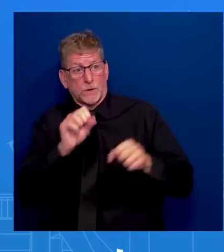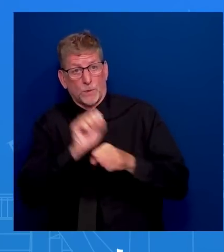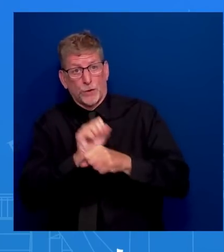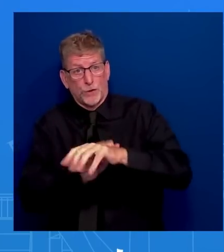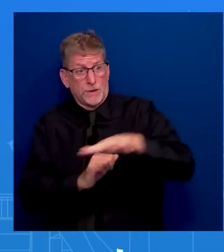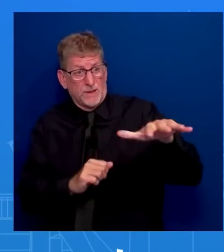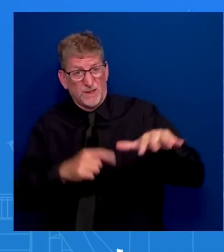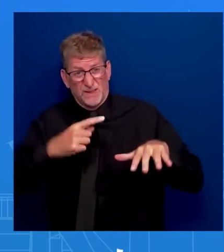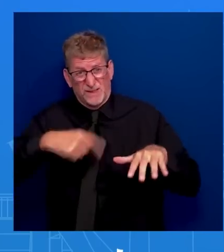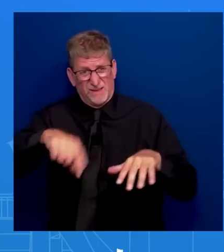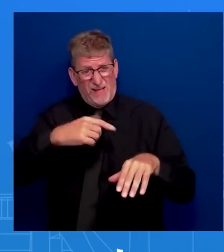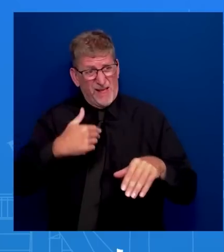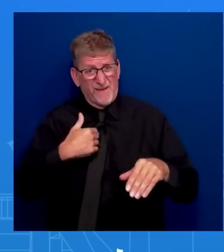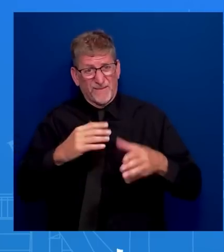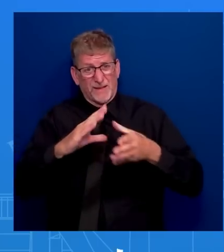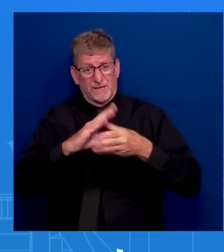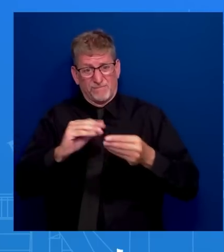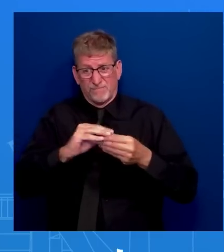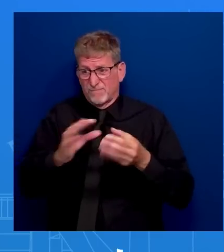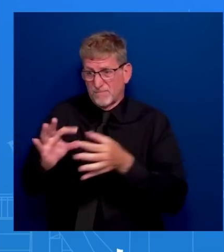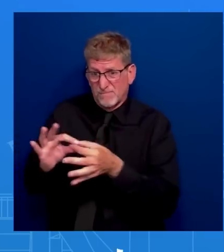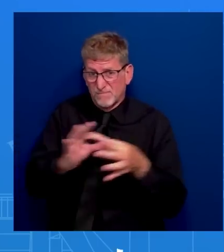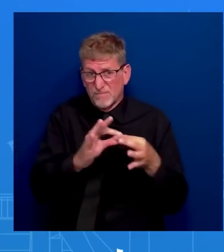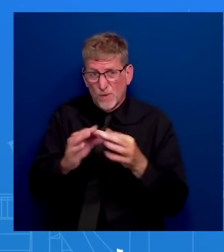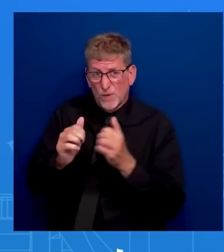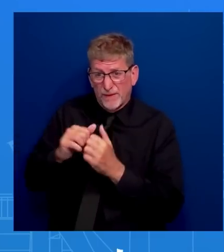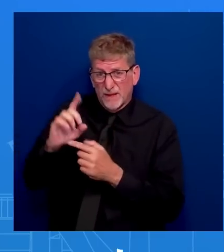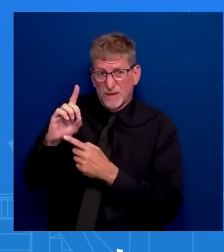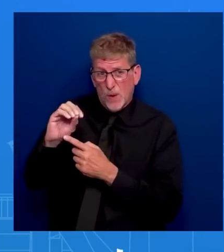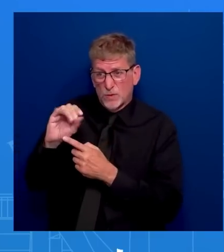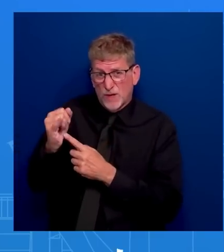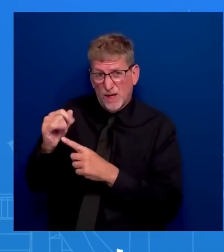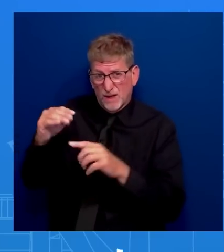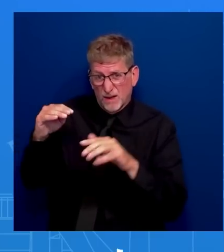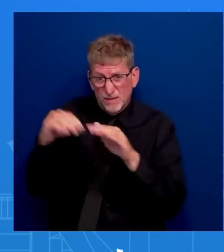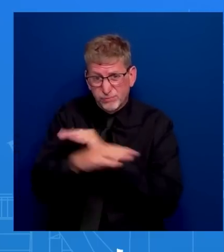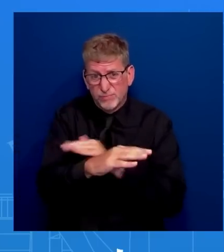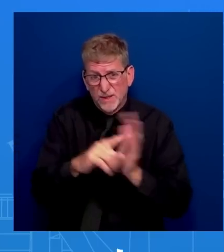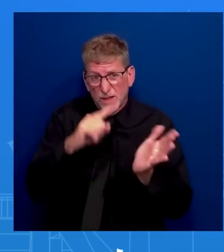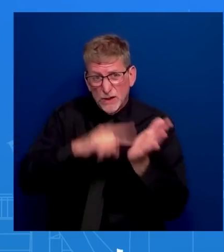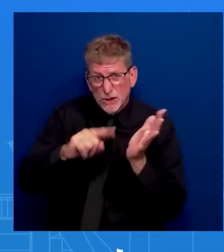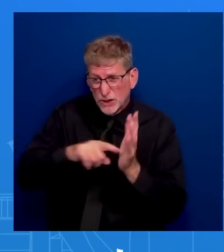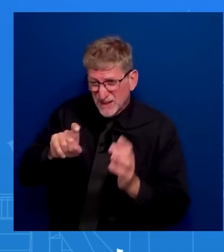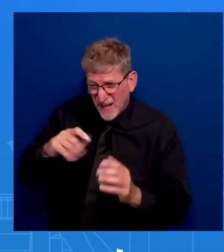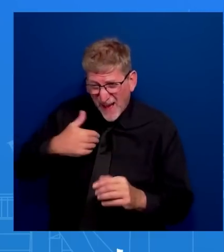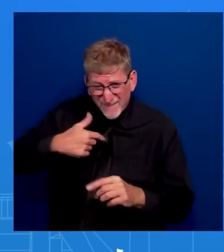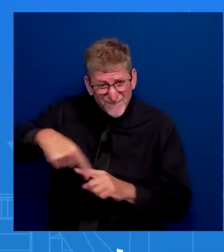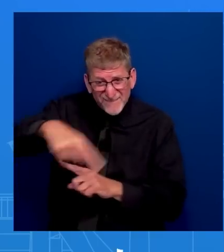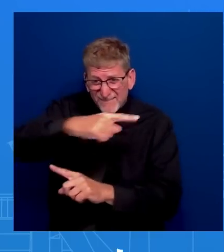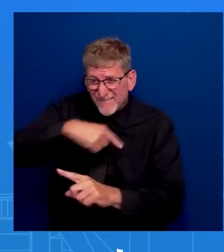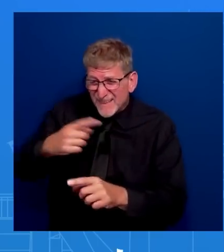Ms. Jean-Pierre: We are -- when it comes to a criminal investigation, that is the Department of Justice to --